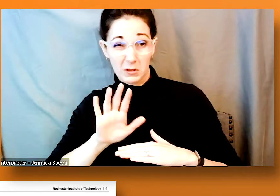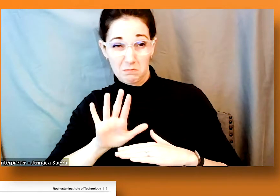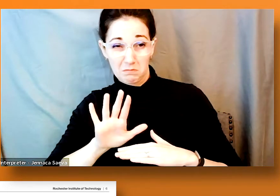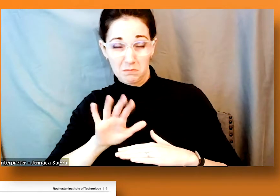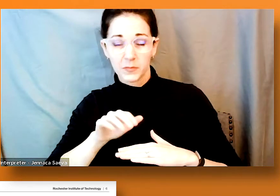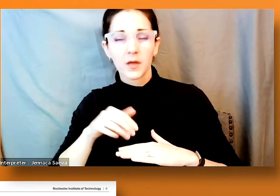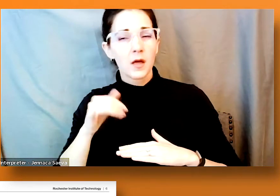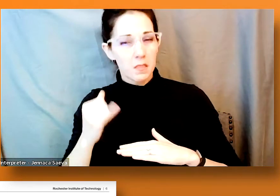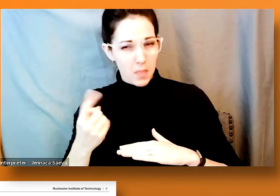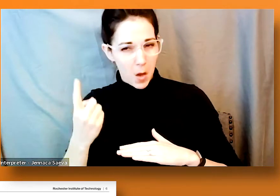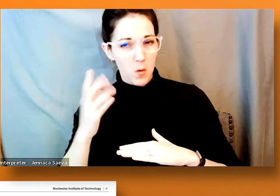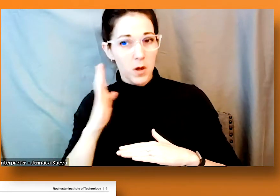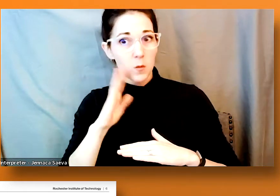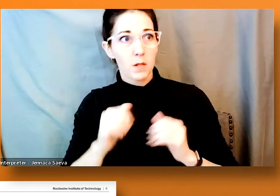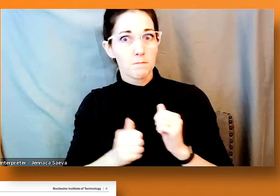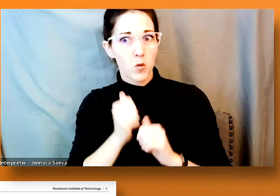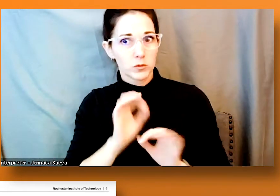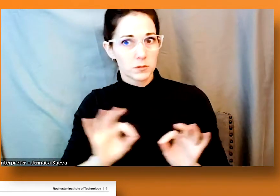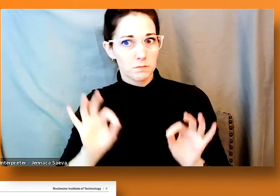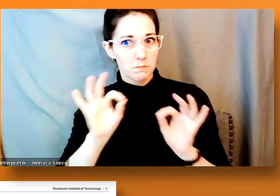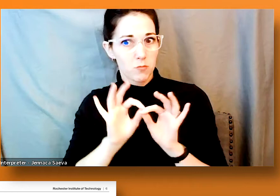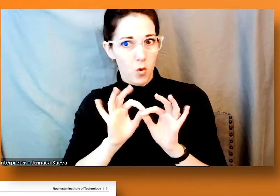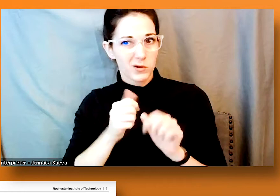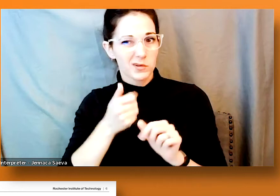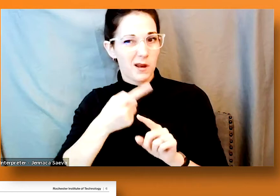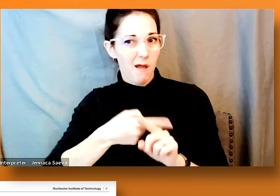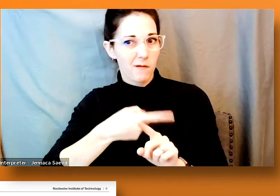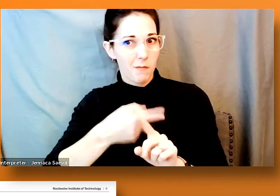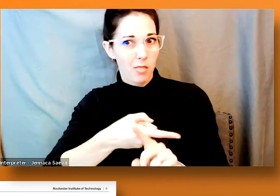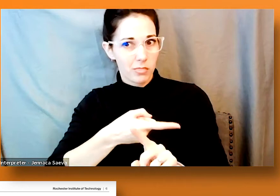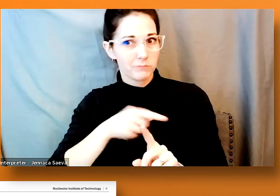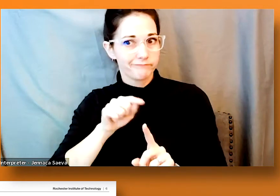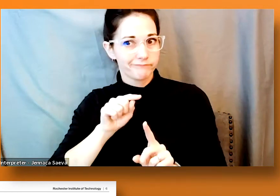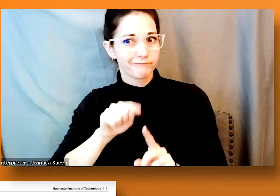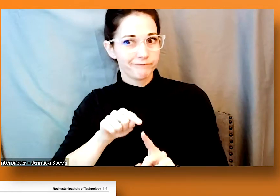is probably the ones you're going to be most concerned about each month.